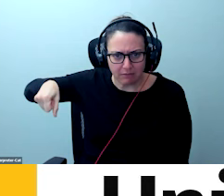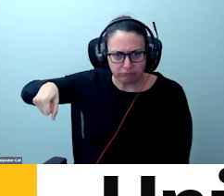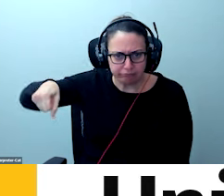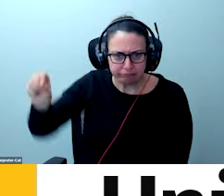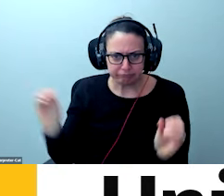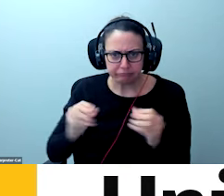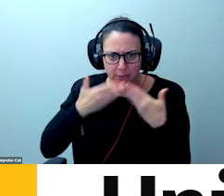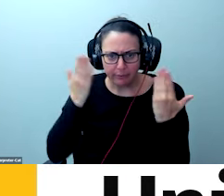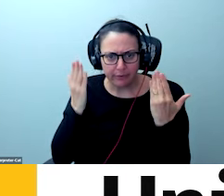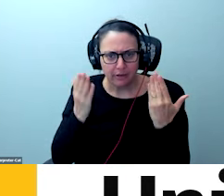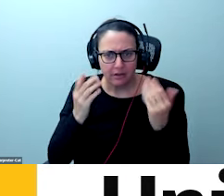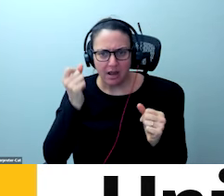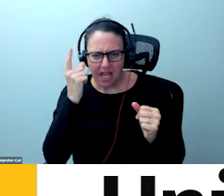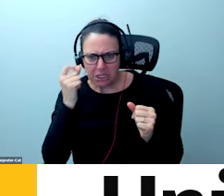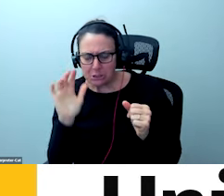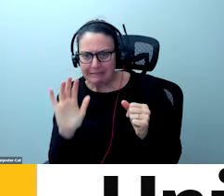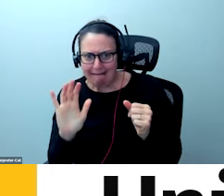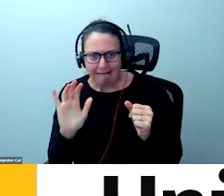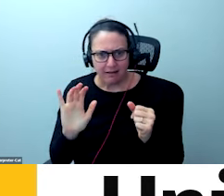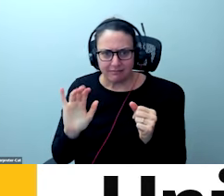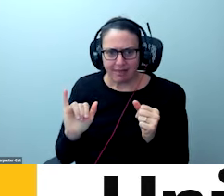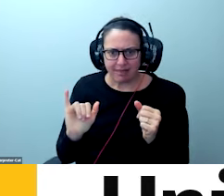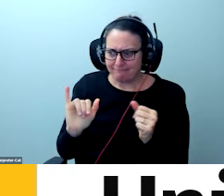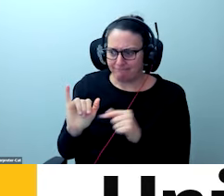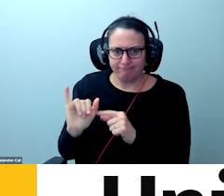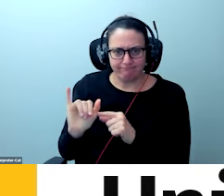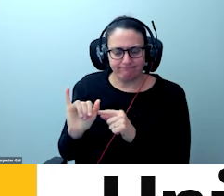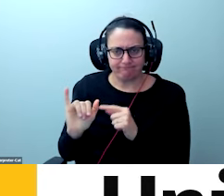And understanding the nuance of why a lot